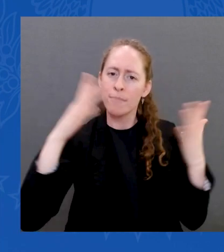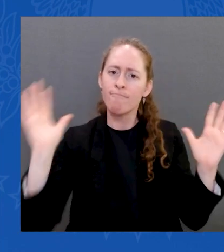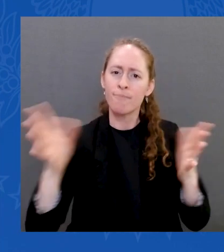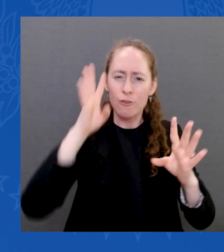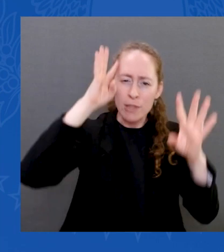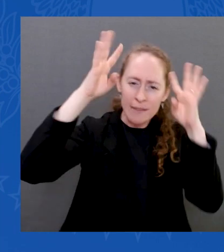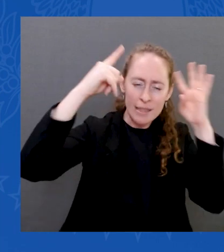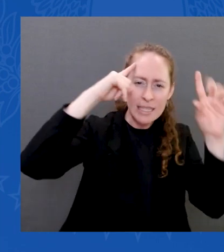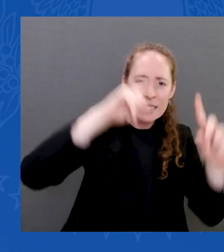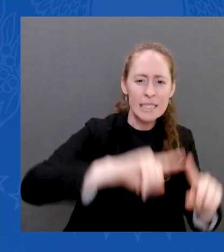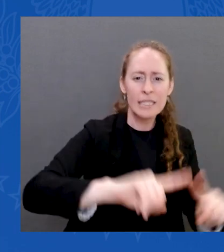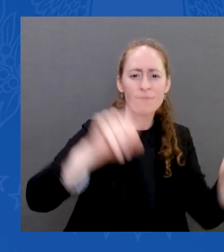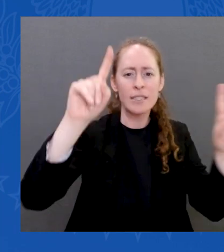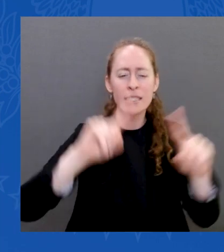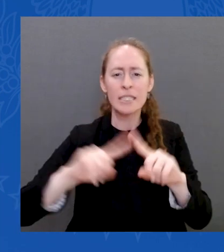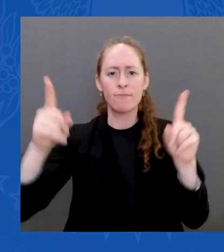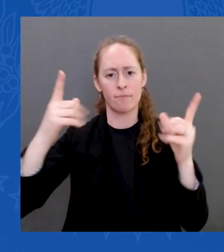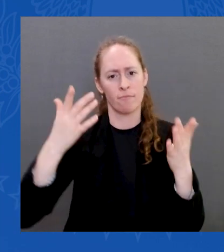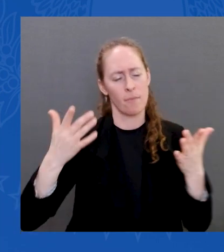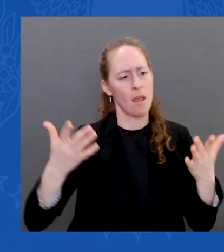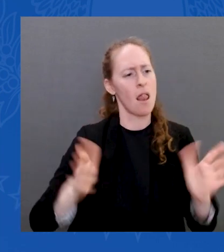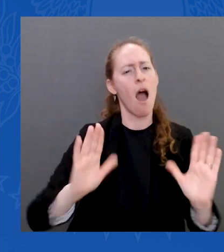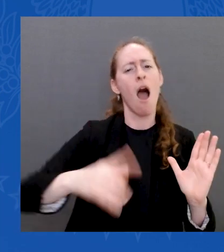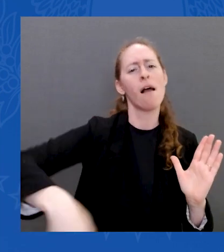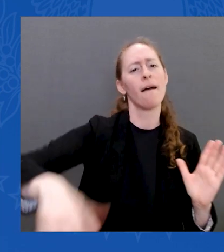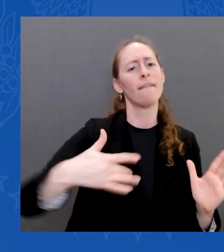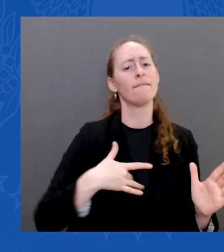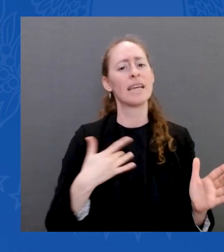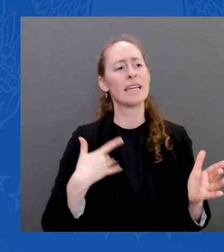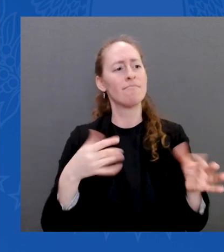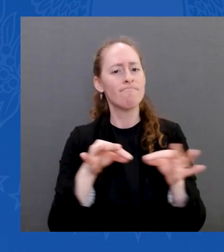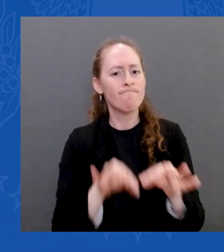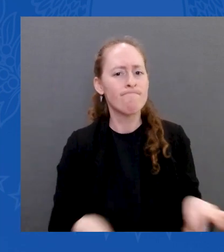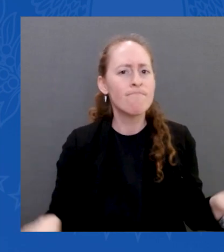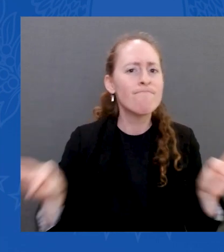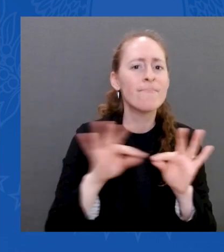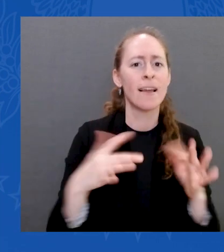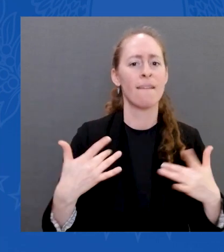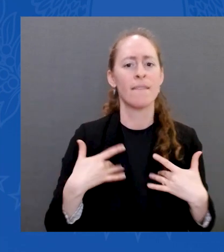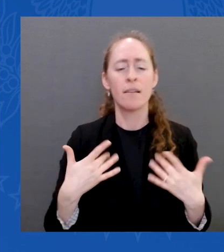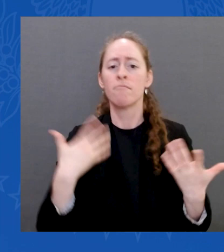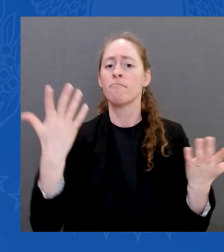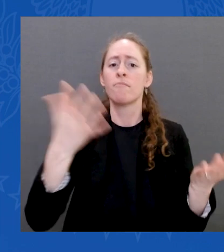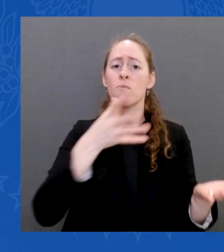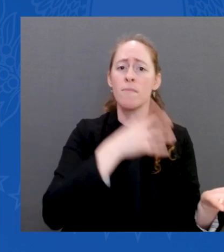courses that deals with women's rights, gay rights, and also a survey of black history.